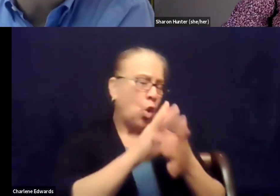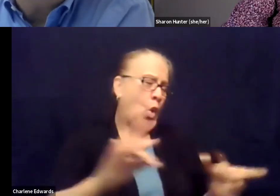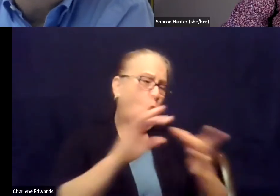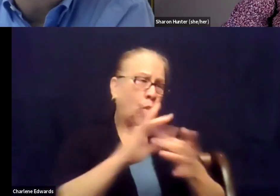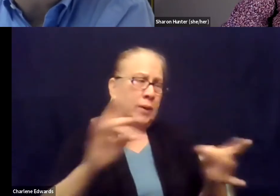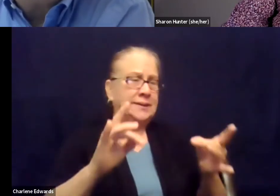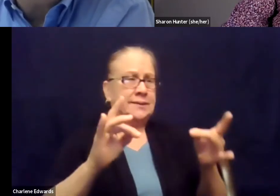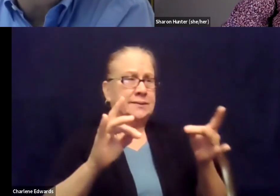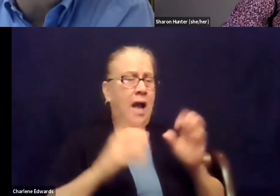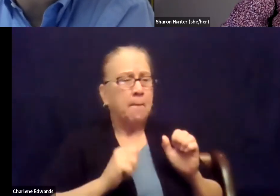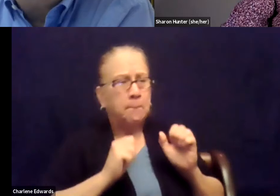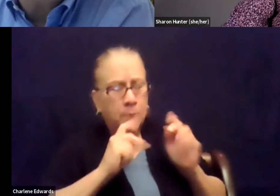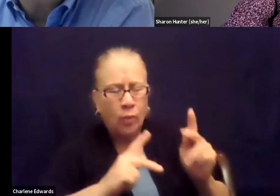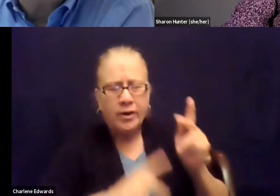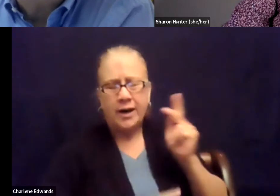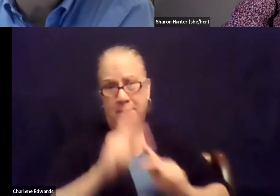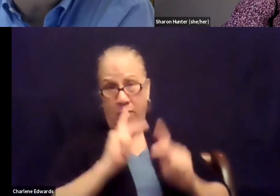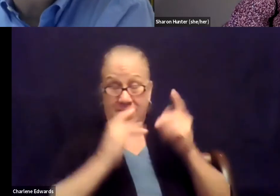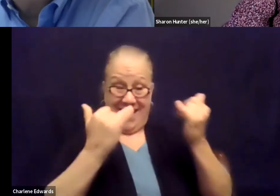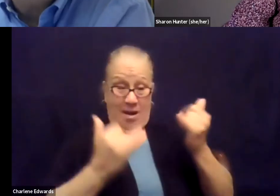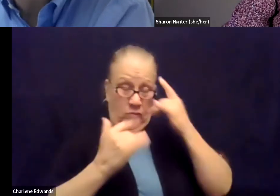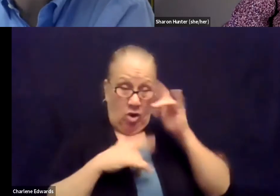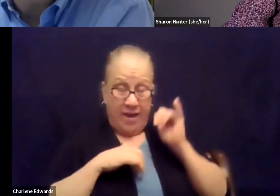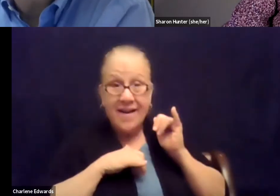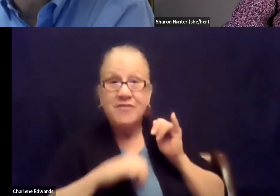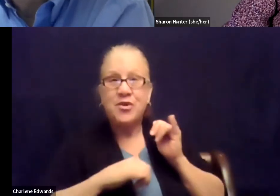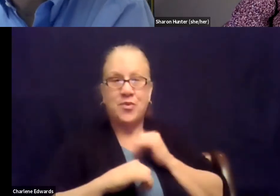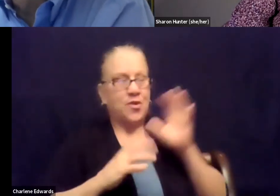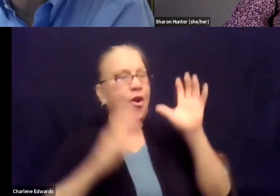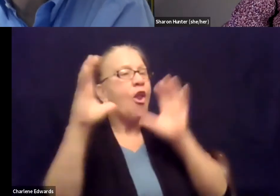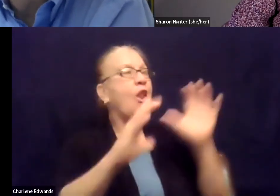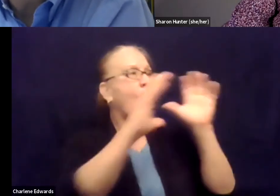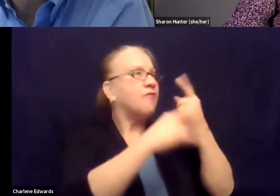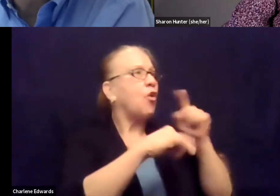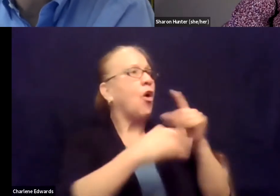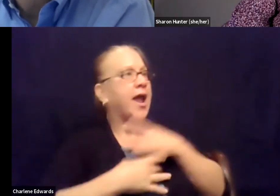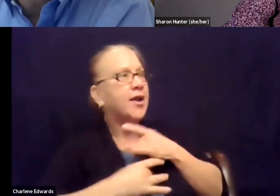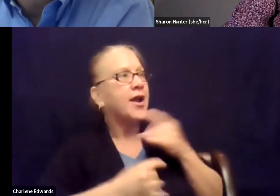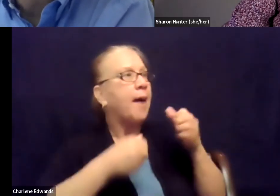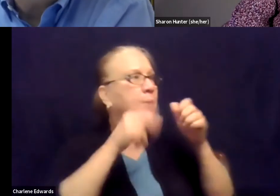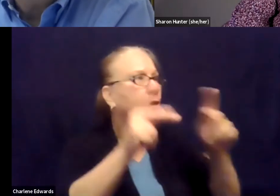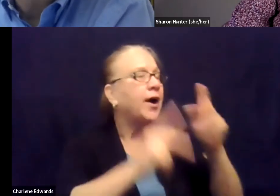for people. More than ever, we will be looking for interesting experiences, opportunities, our lives,